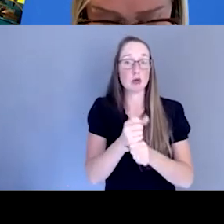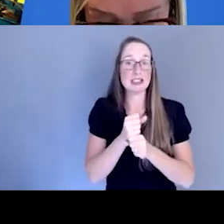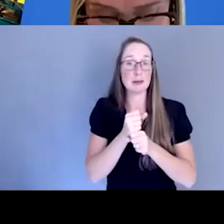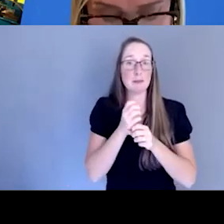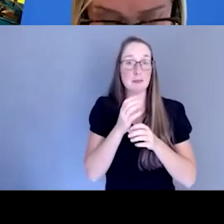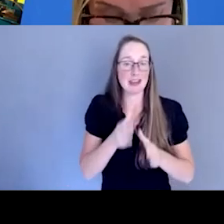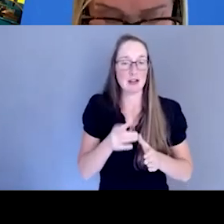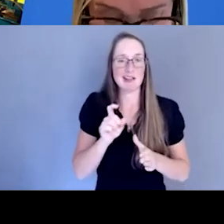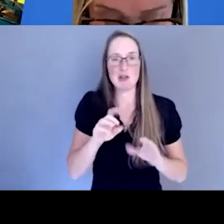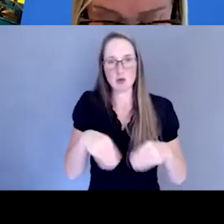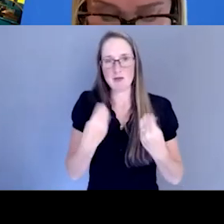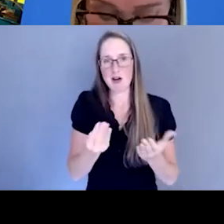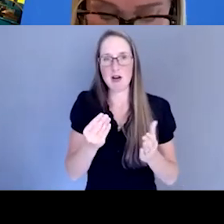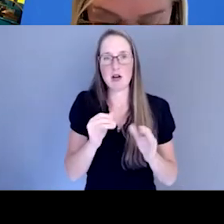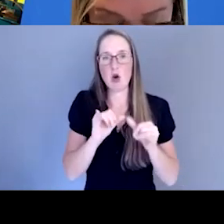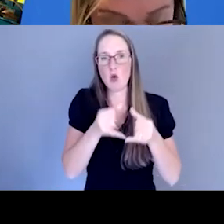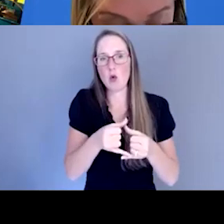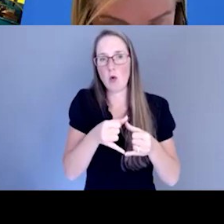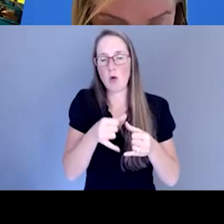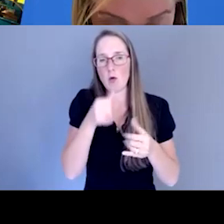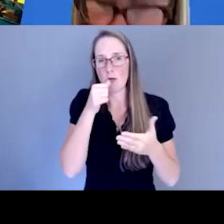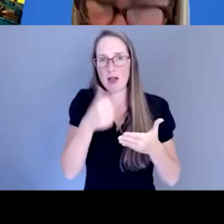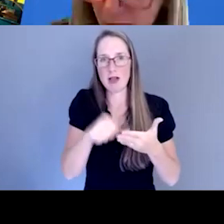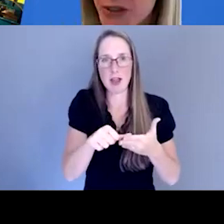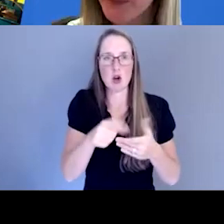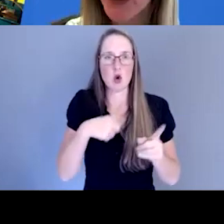provide award-level detail at the time of the payment request.